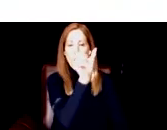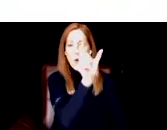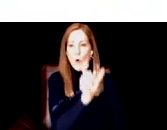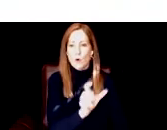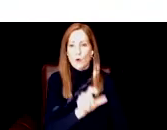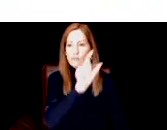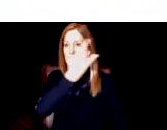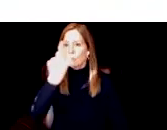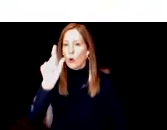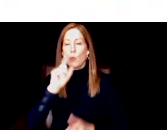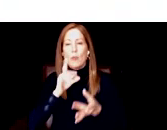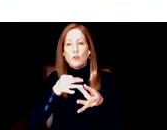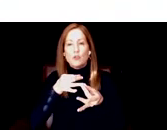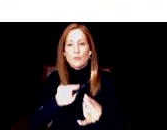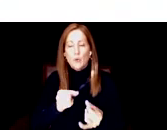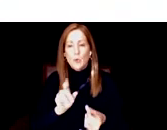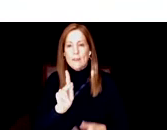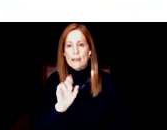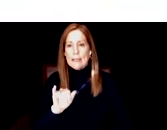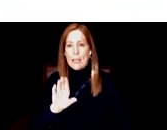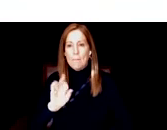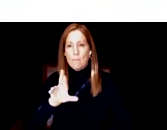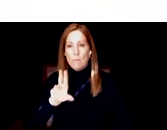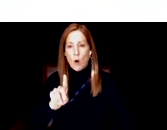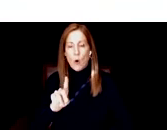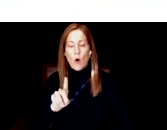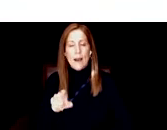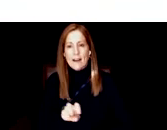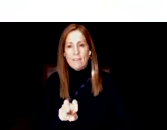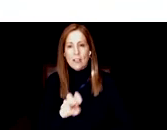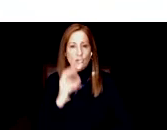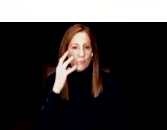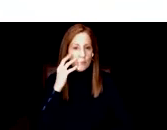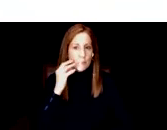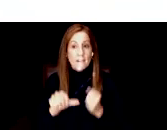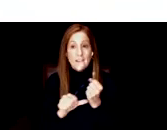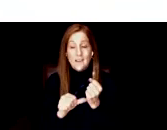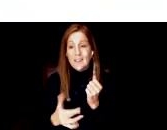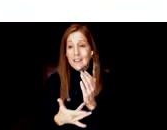with a smooth keyboard navigation experience. Assistive technologies render webpage content